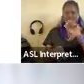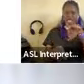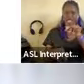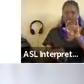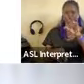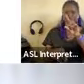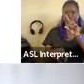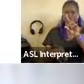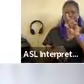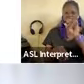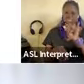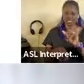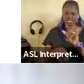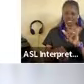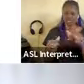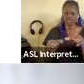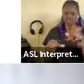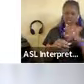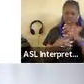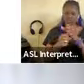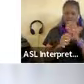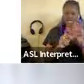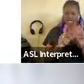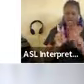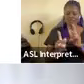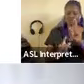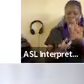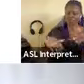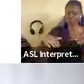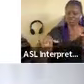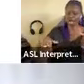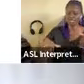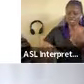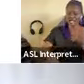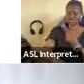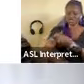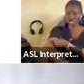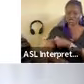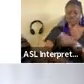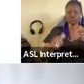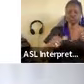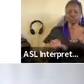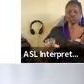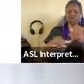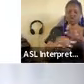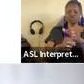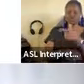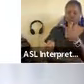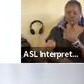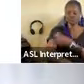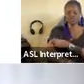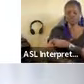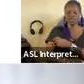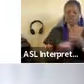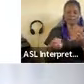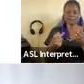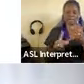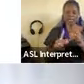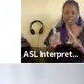people who haven't yet chosen to get this vaccine to adopt it. We've seen lower rates of adoption in those under 50 and so that will be a